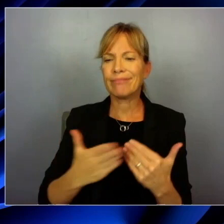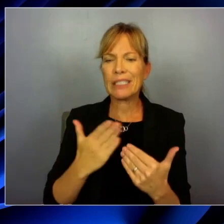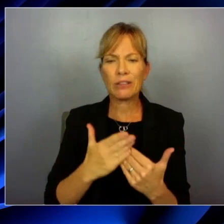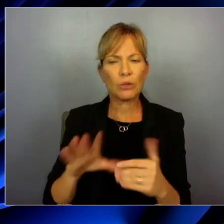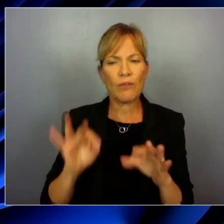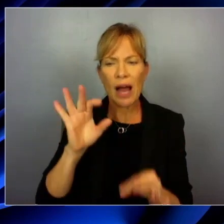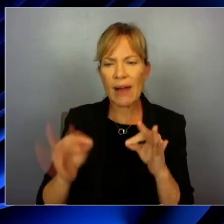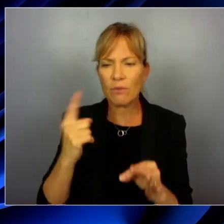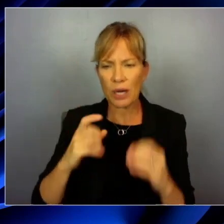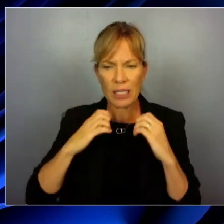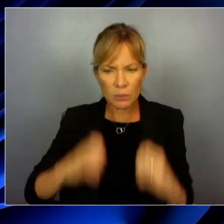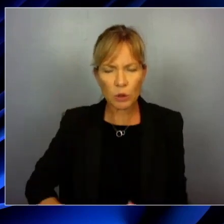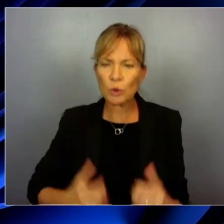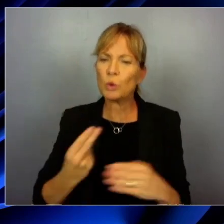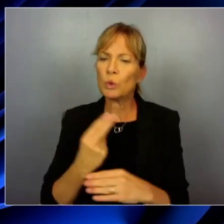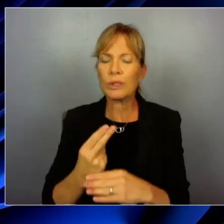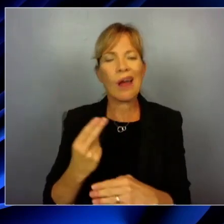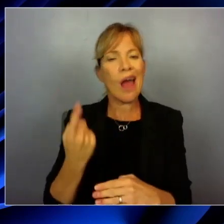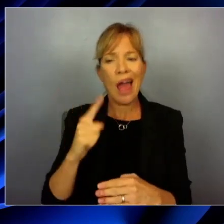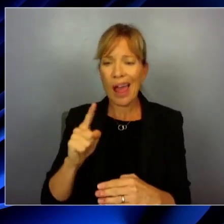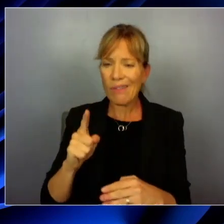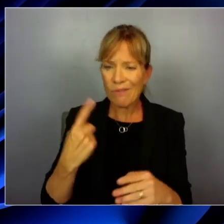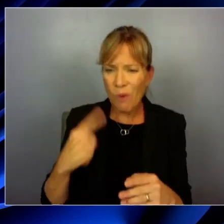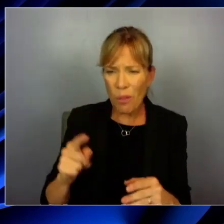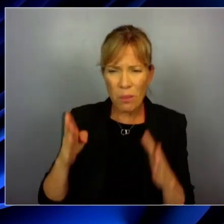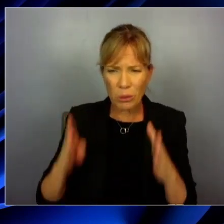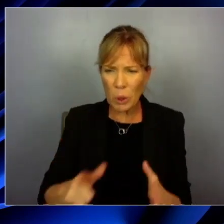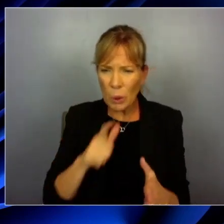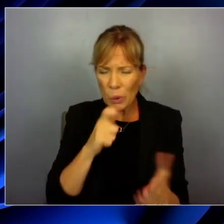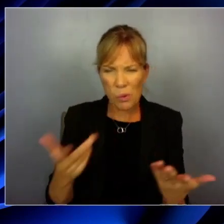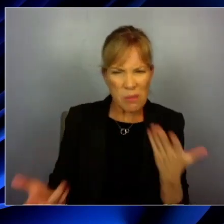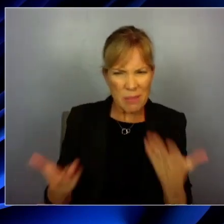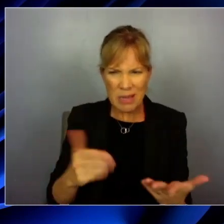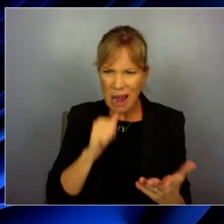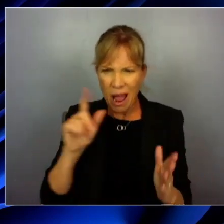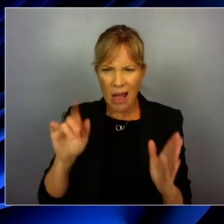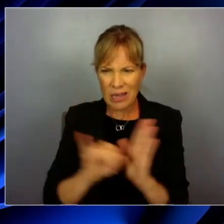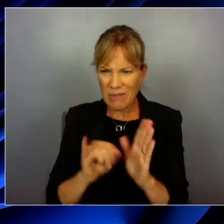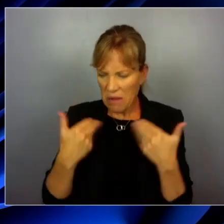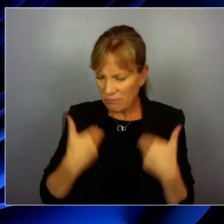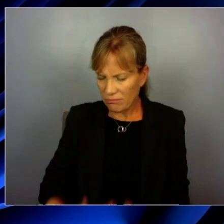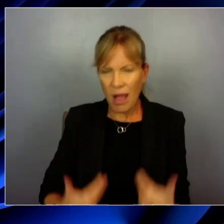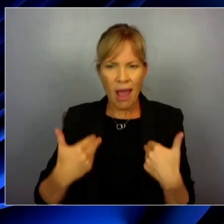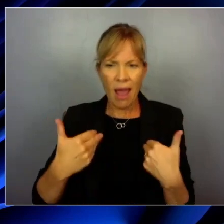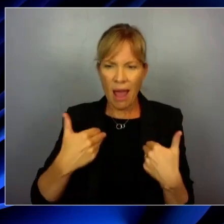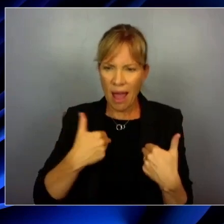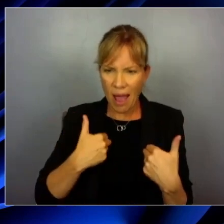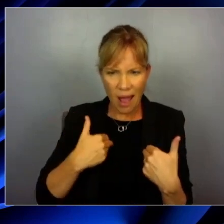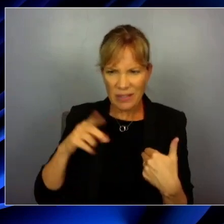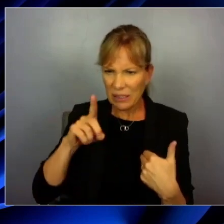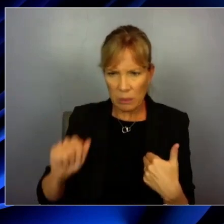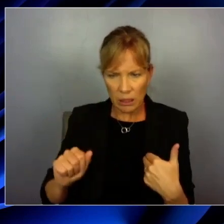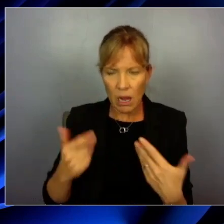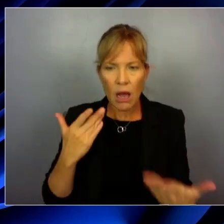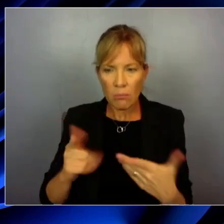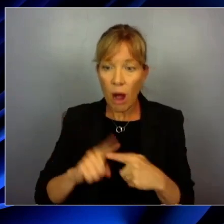and for even just the person who may not identify as somebody with a disability but could benefit from